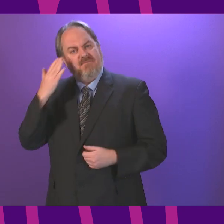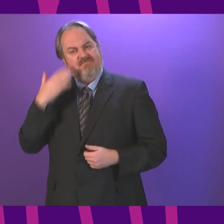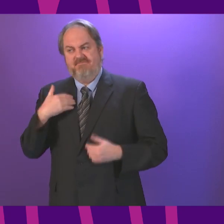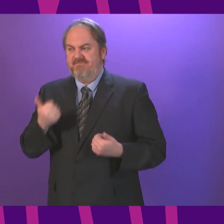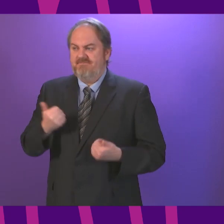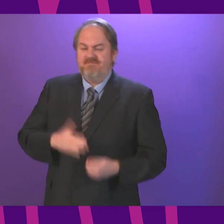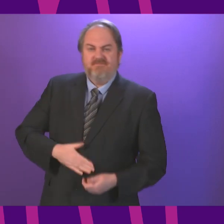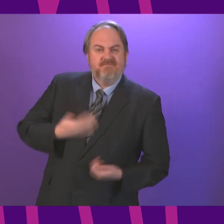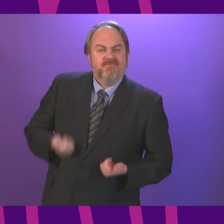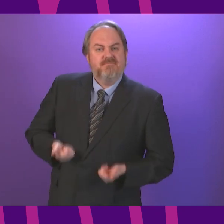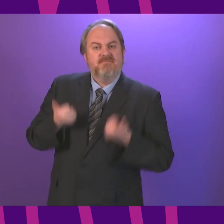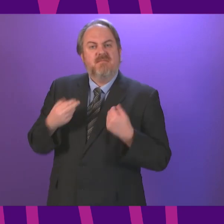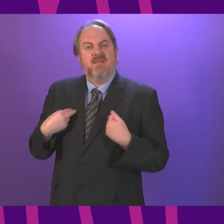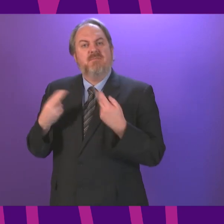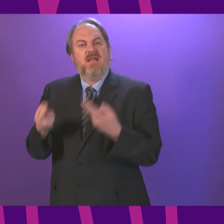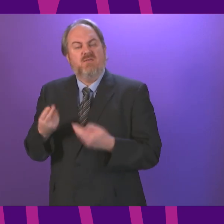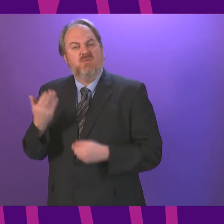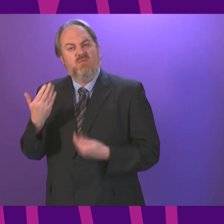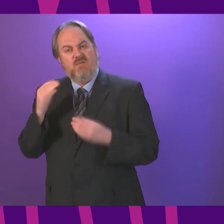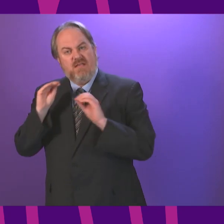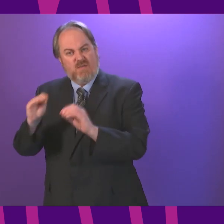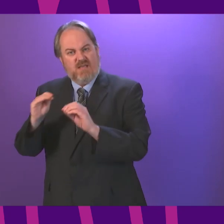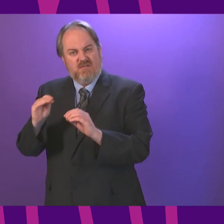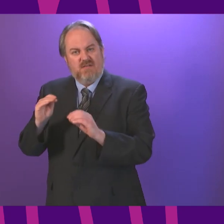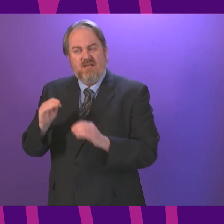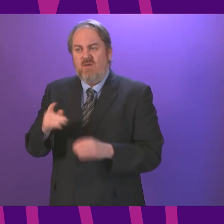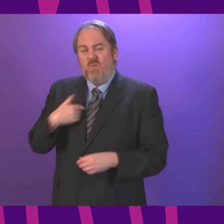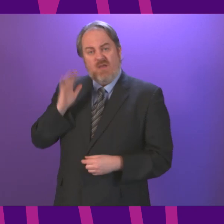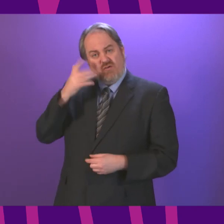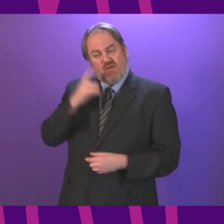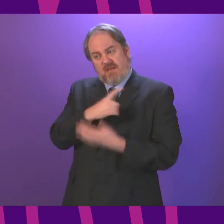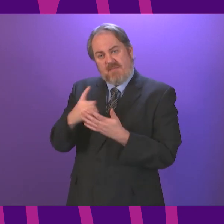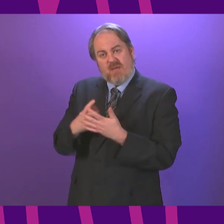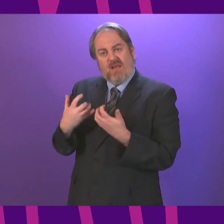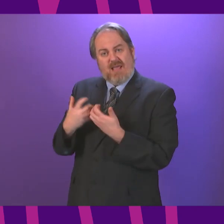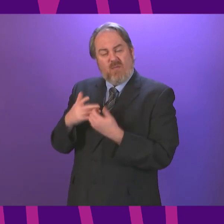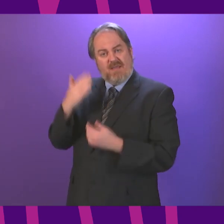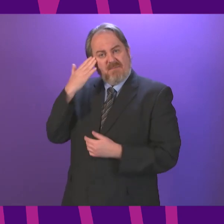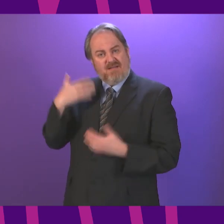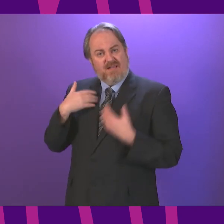which has been really significant, but on their mental health, in being away from their friends,